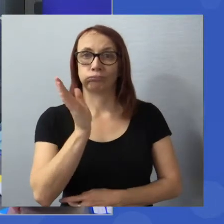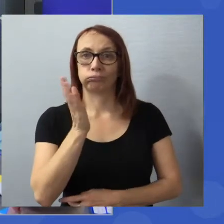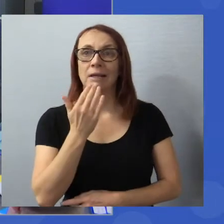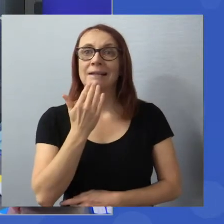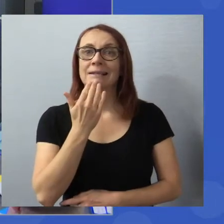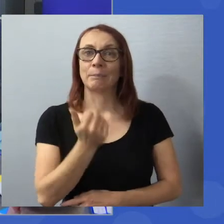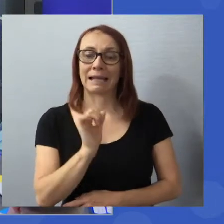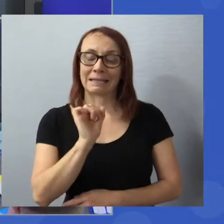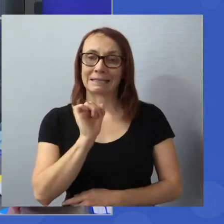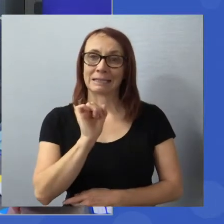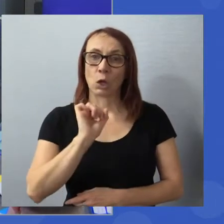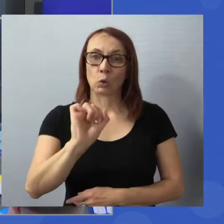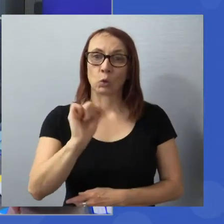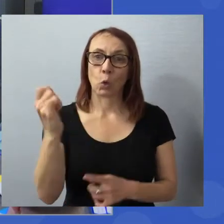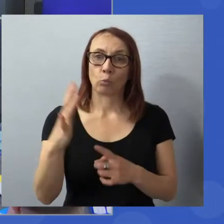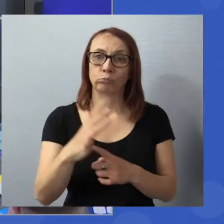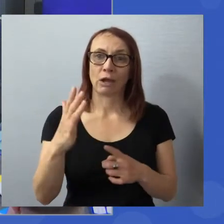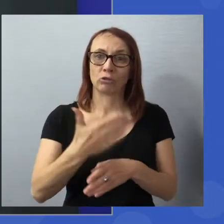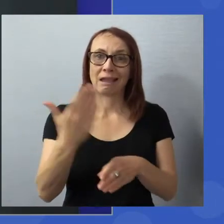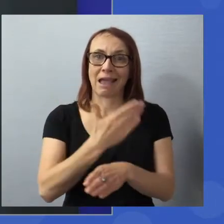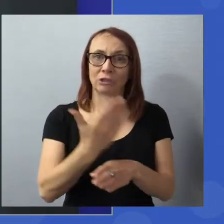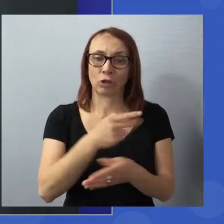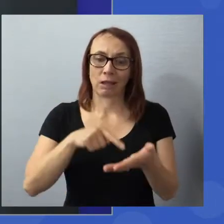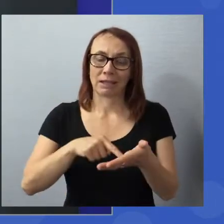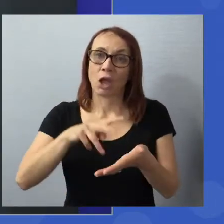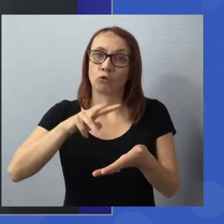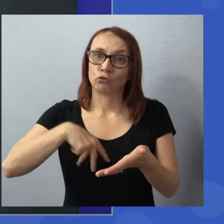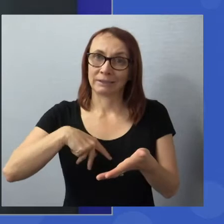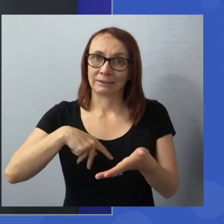what your priority area for action is and then you know say why it is